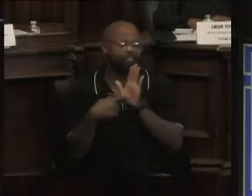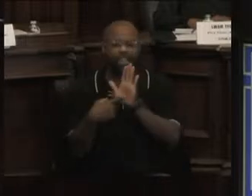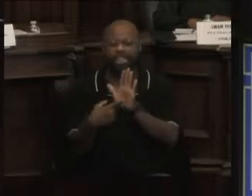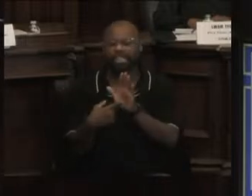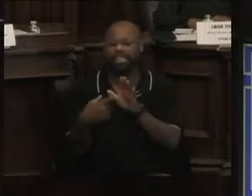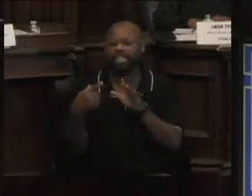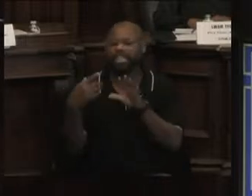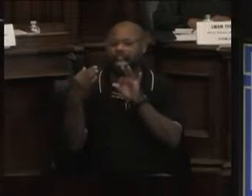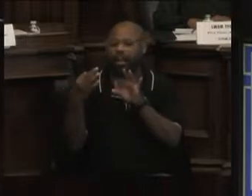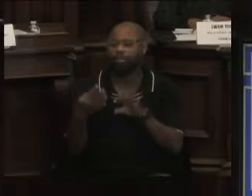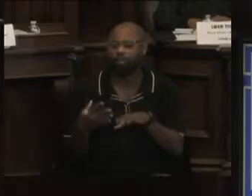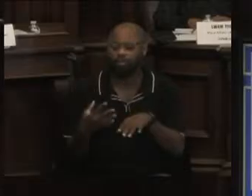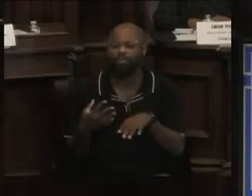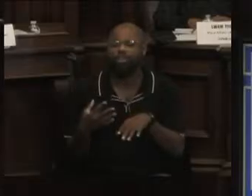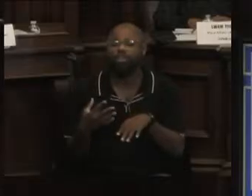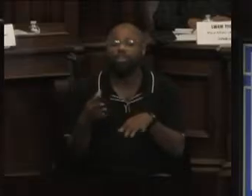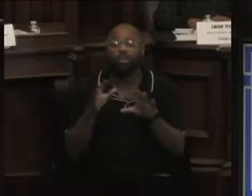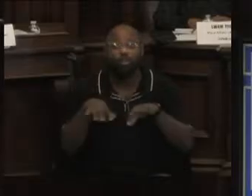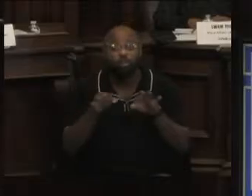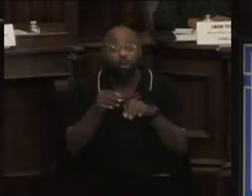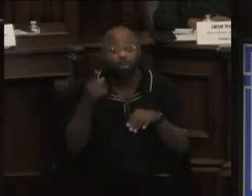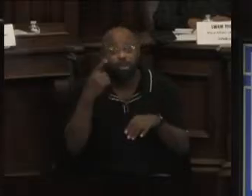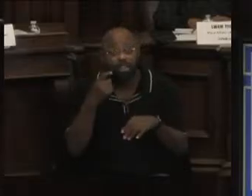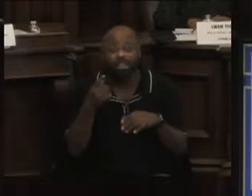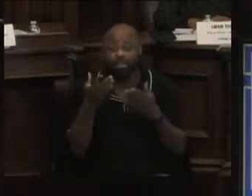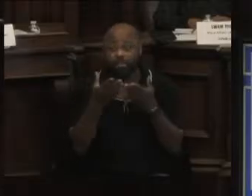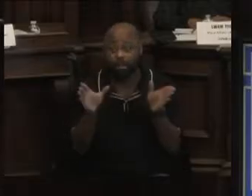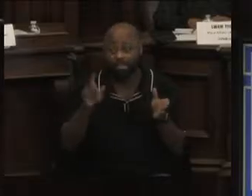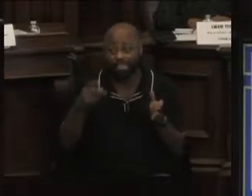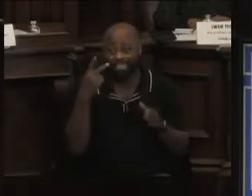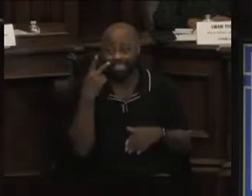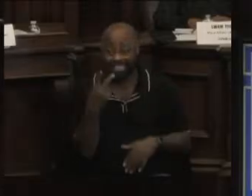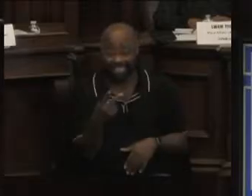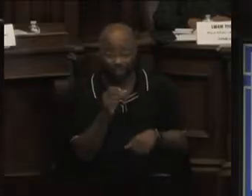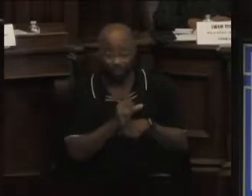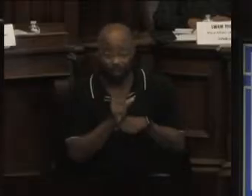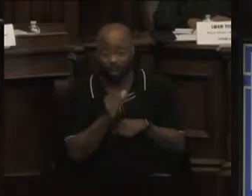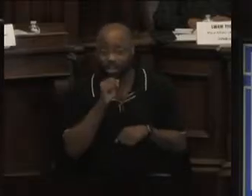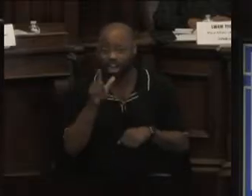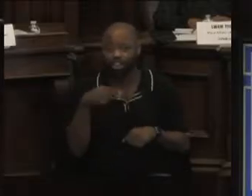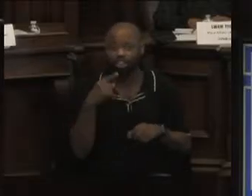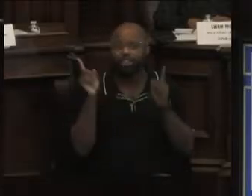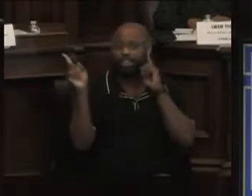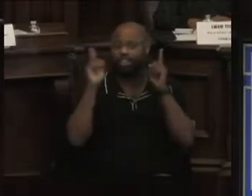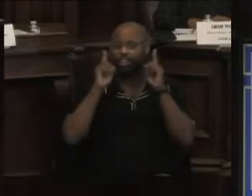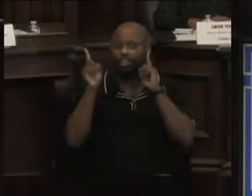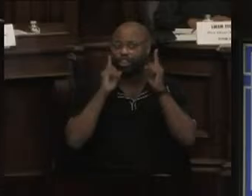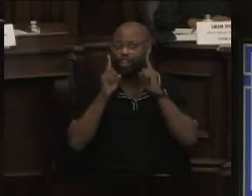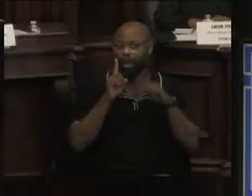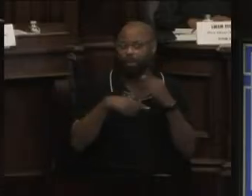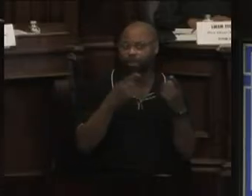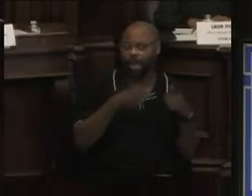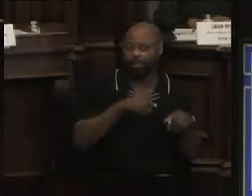public facing outputs. And this is critically important. The